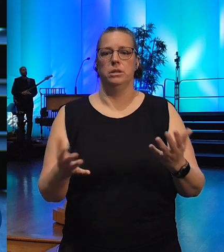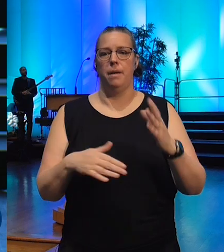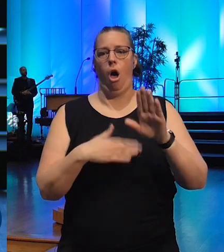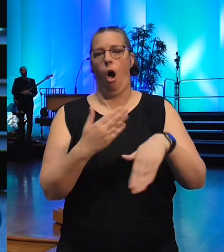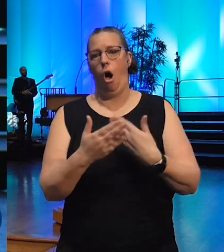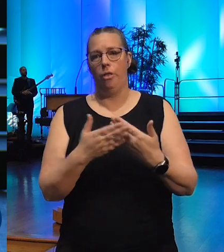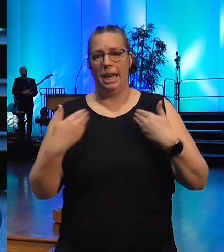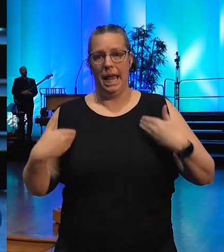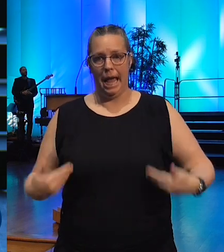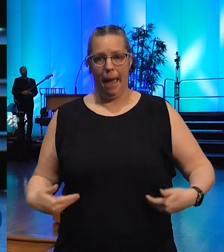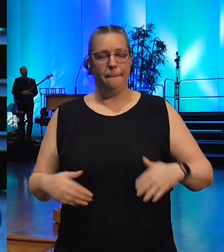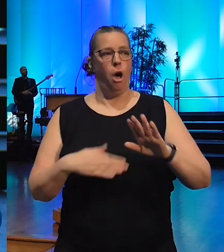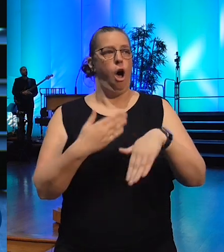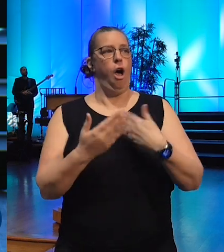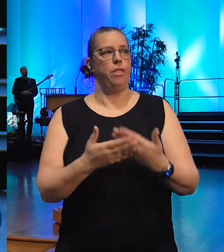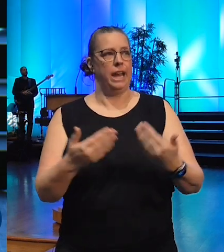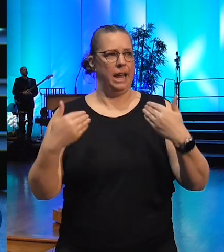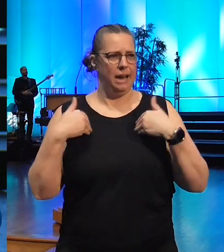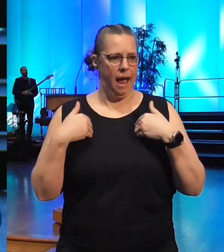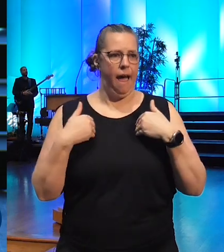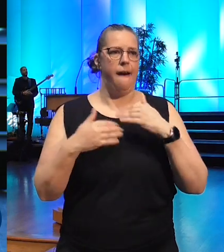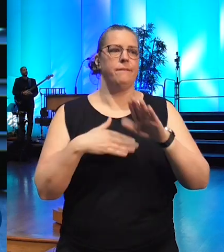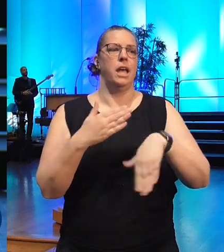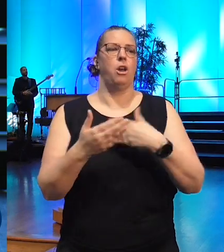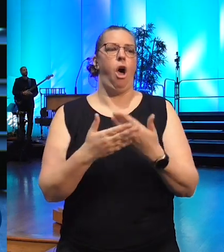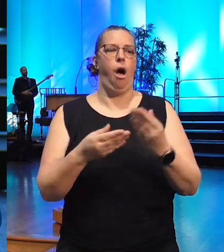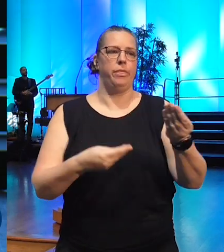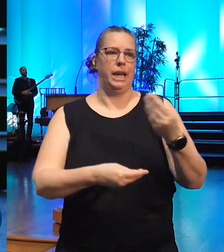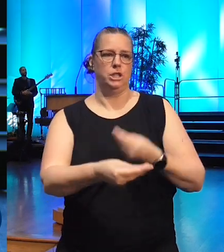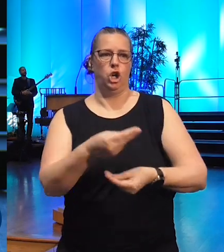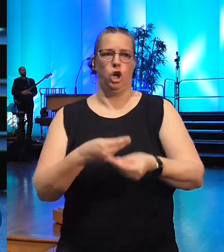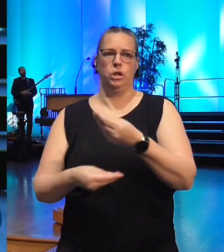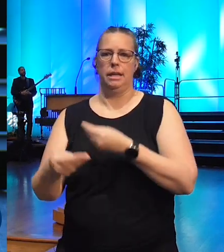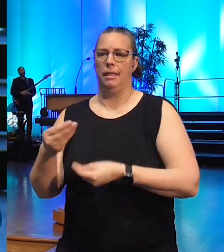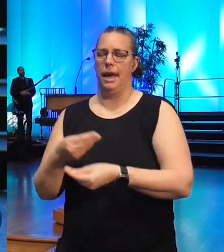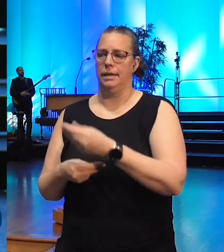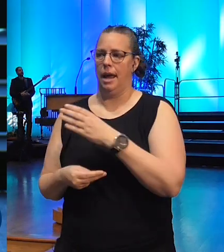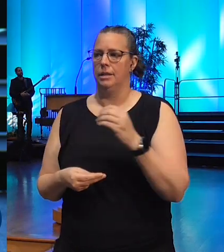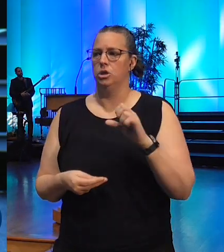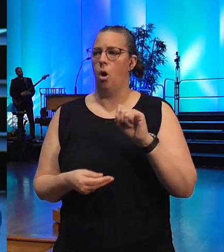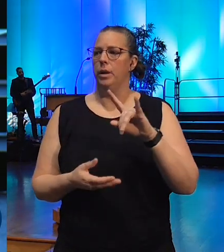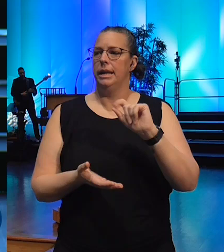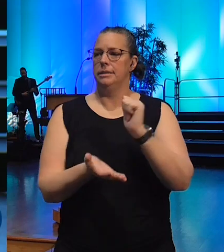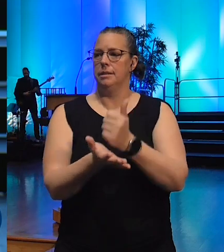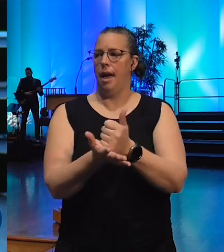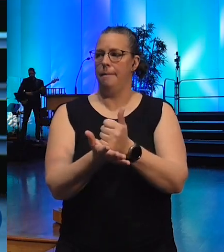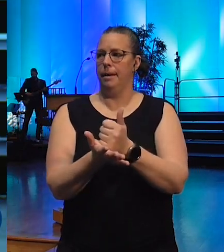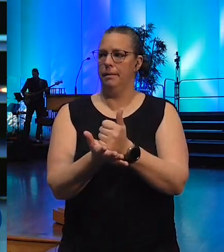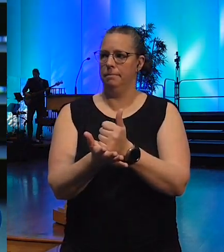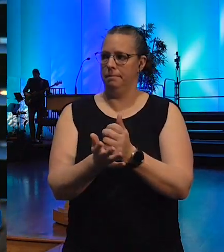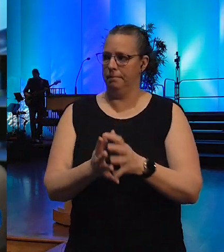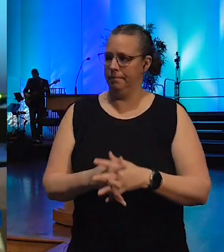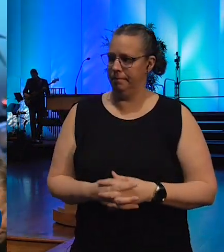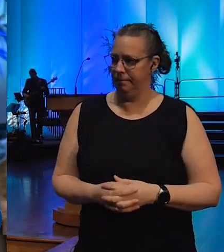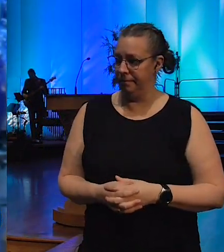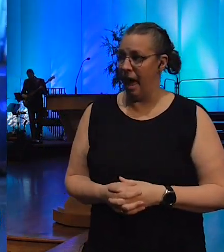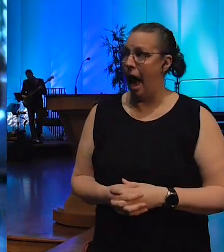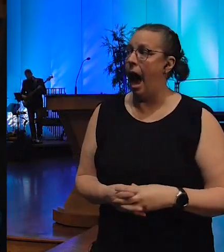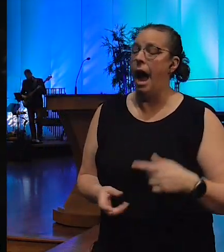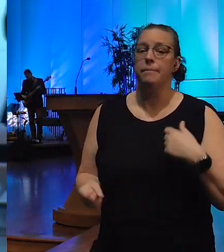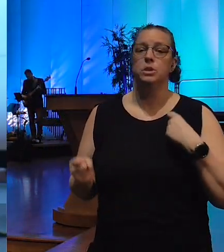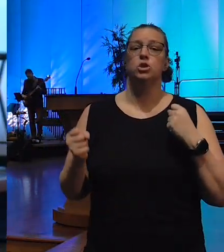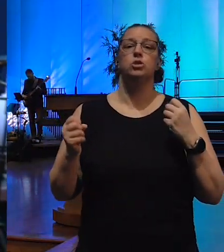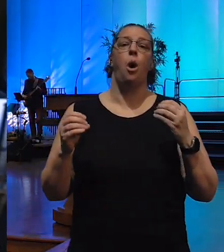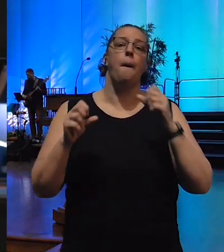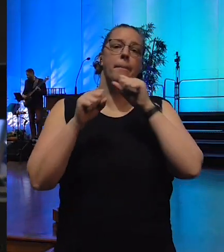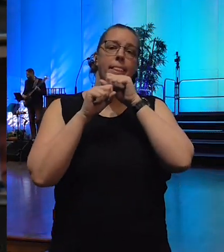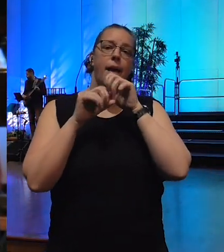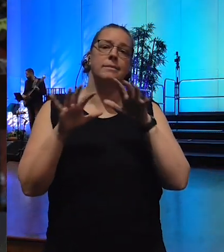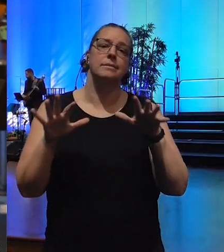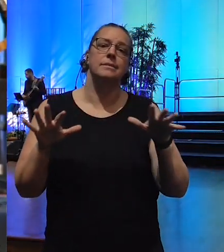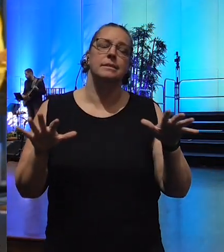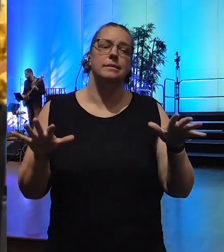all that I am all that I have and all that I circulate and so it is I am so blessed bless